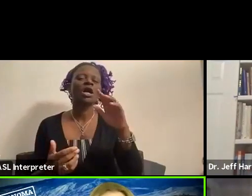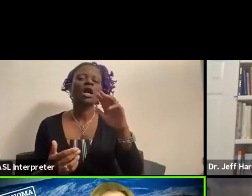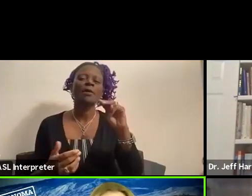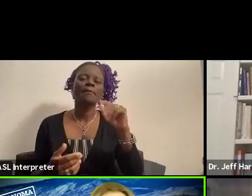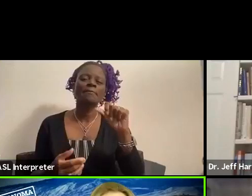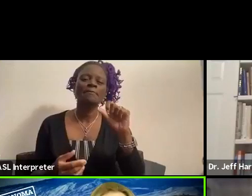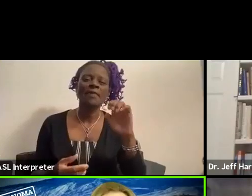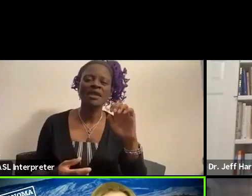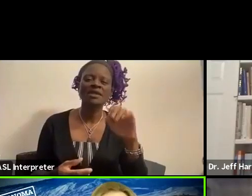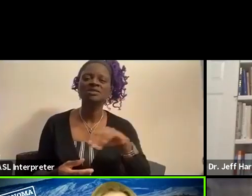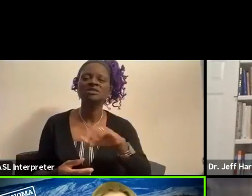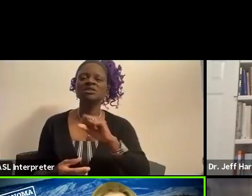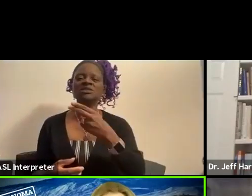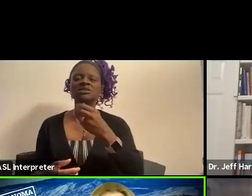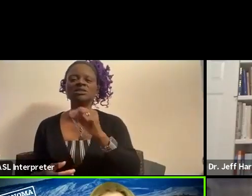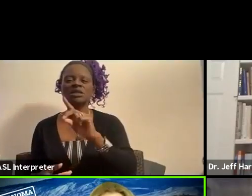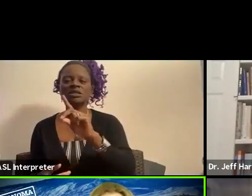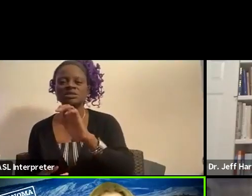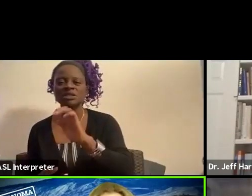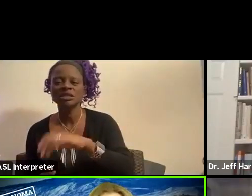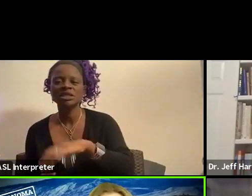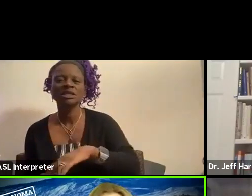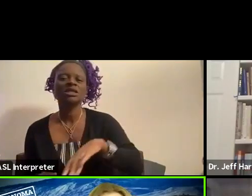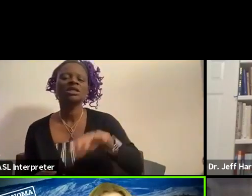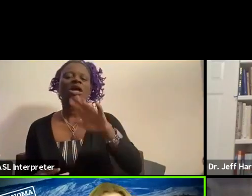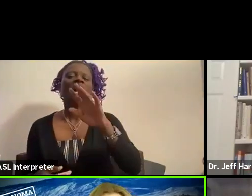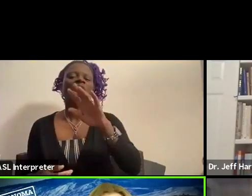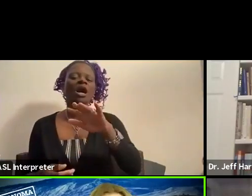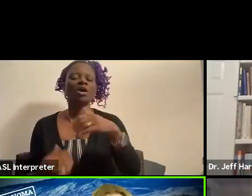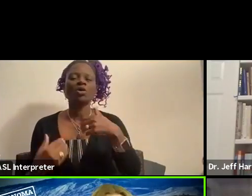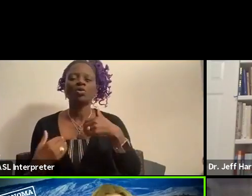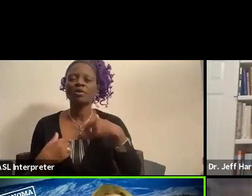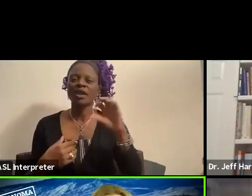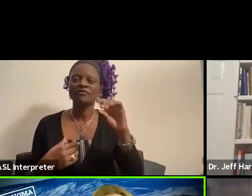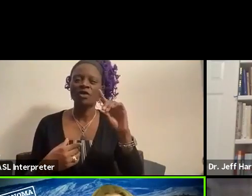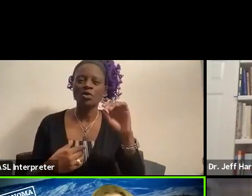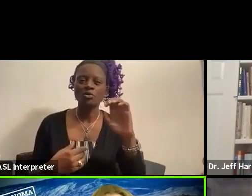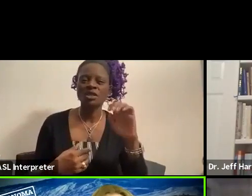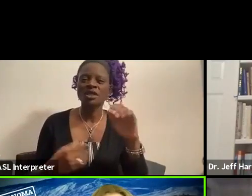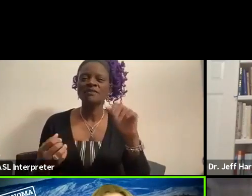And I'd also like to thank Jordi, our interpreter and our ASL interpreter.